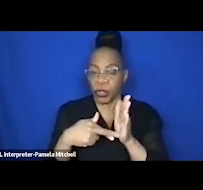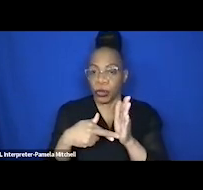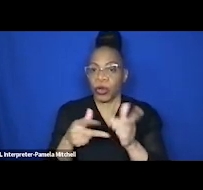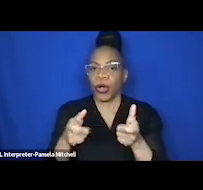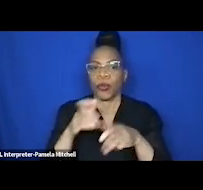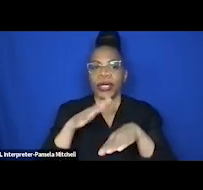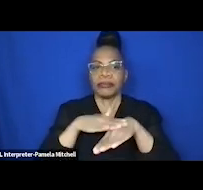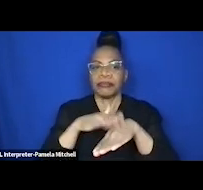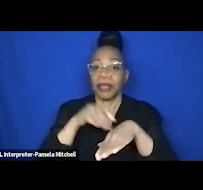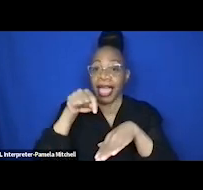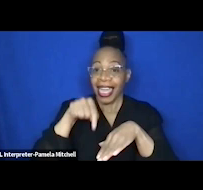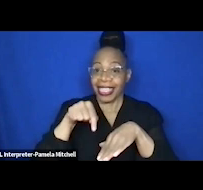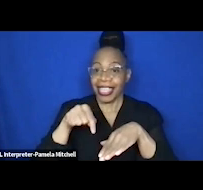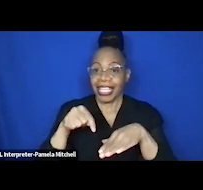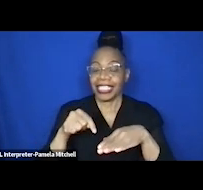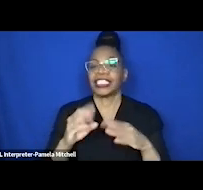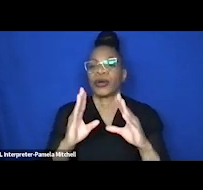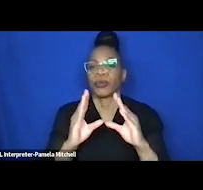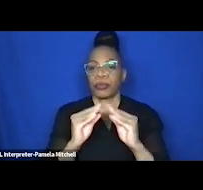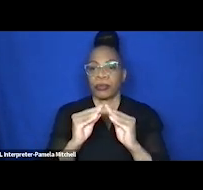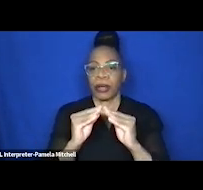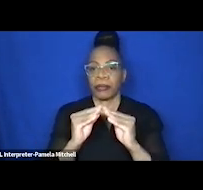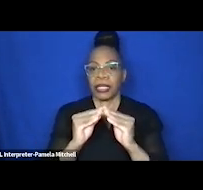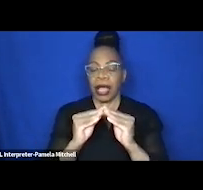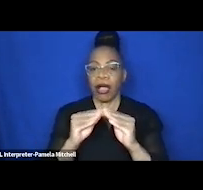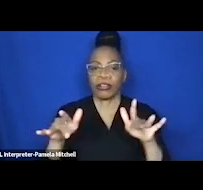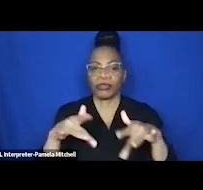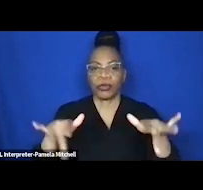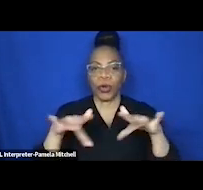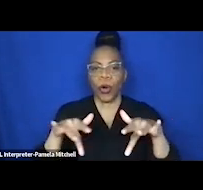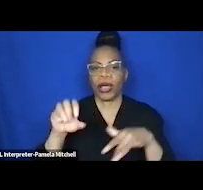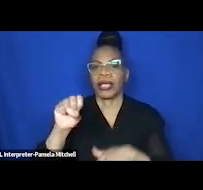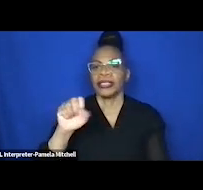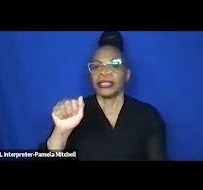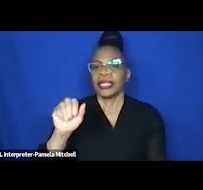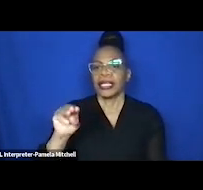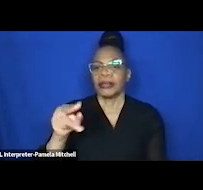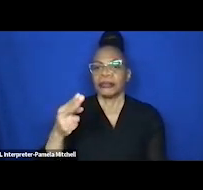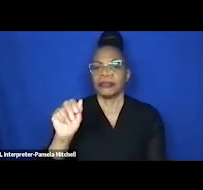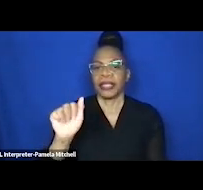This webinar is supported by CMHS, SAMHSA, and DHHS. The contents of this presentation